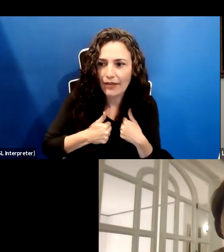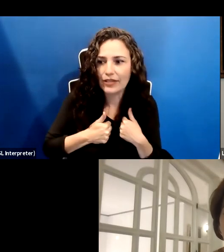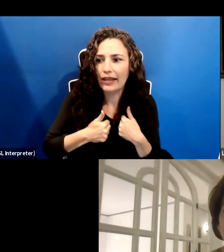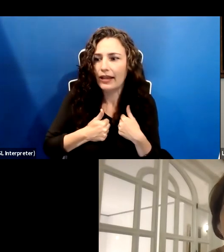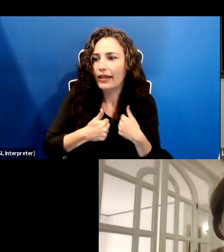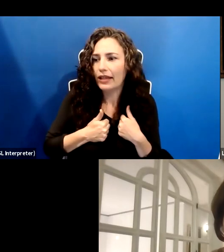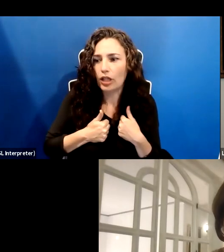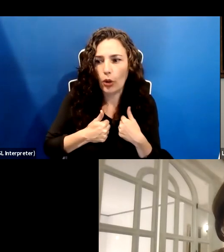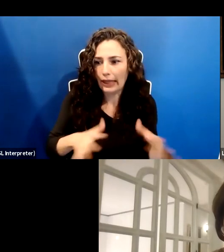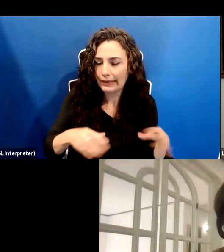nuanced story.